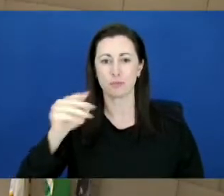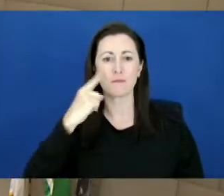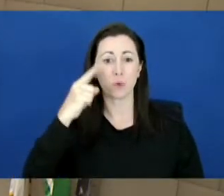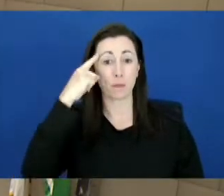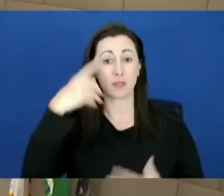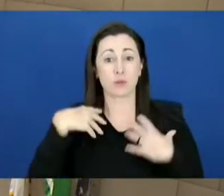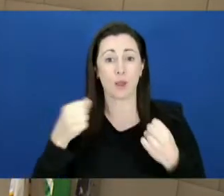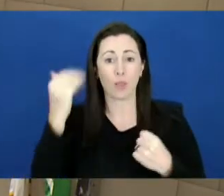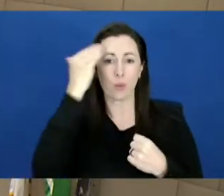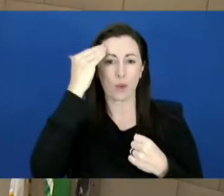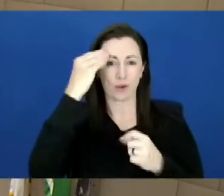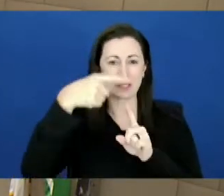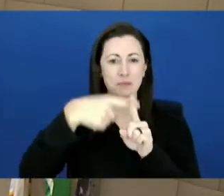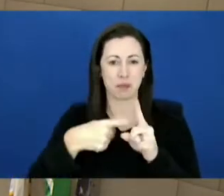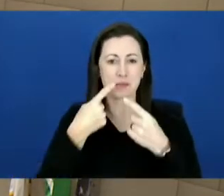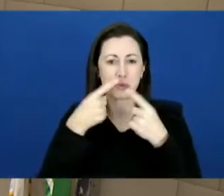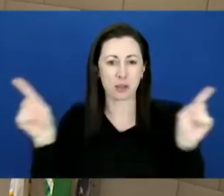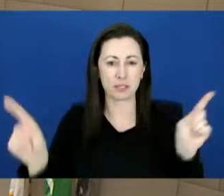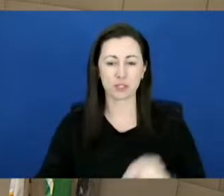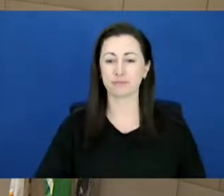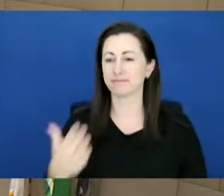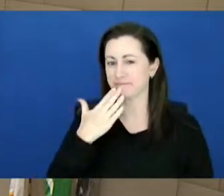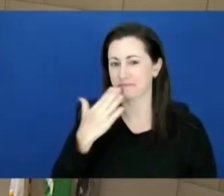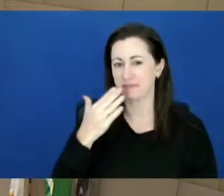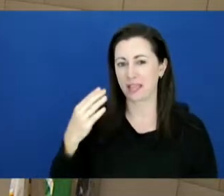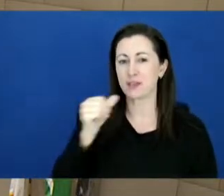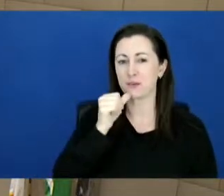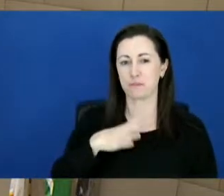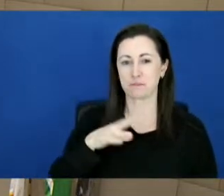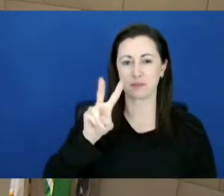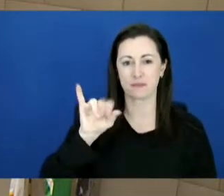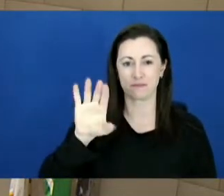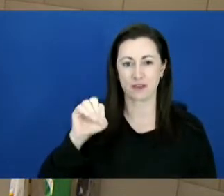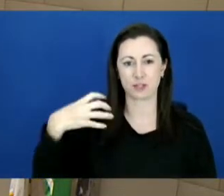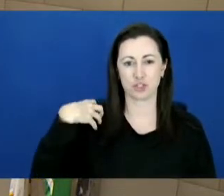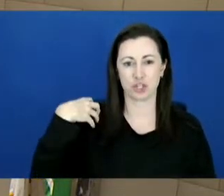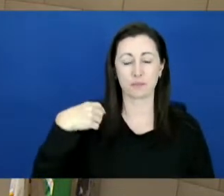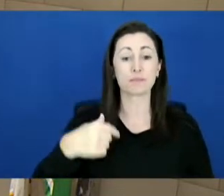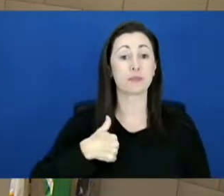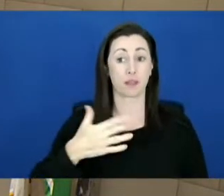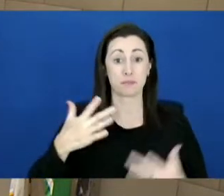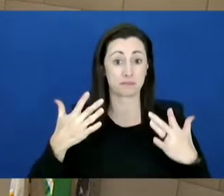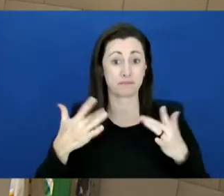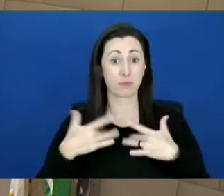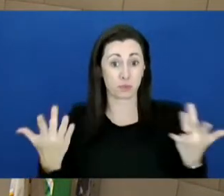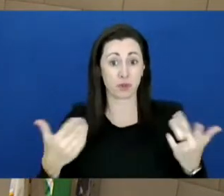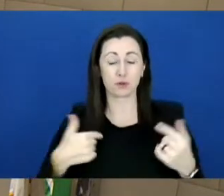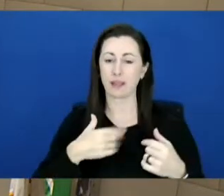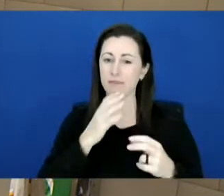ALL RIGHT, AT THIS TIME, TOWNSEND-INGRAM FOR THE HOUSING AWARENESS